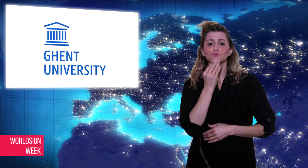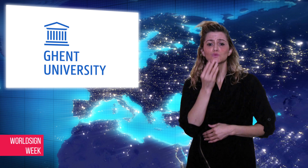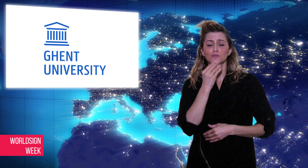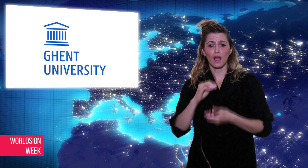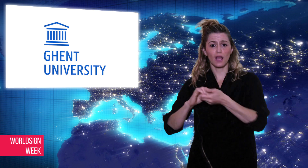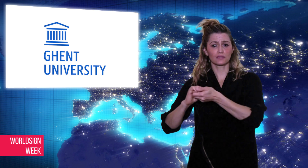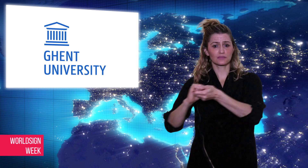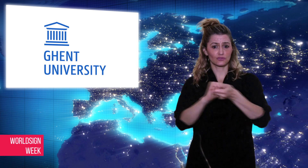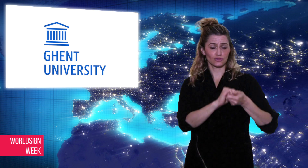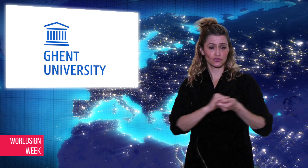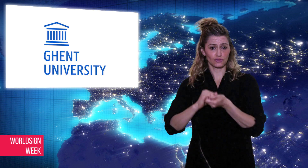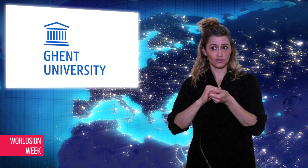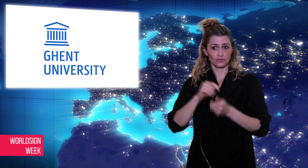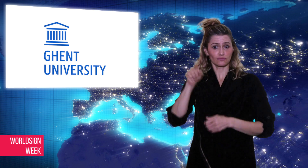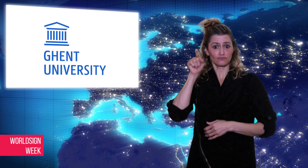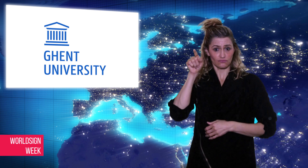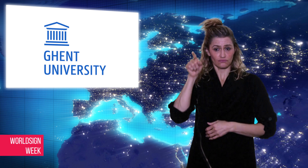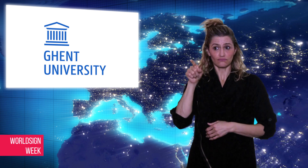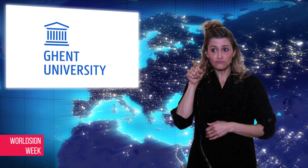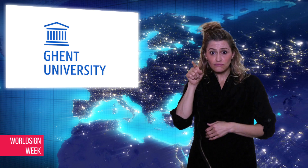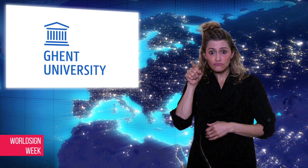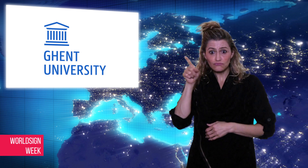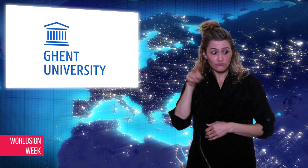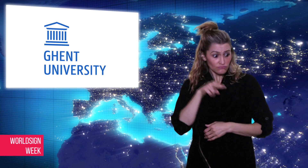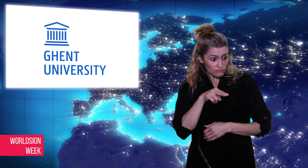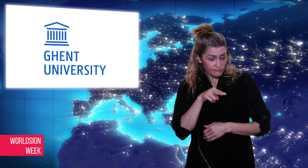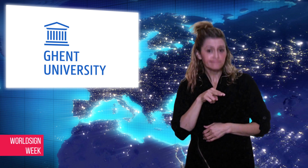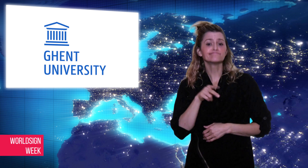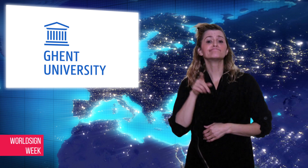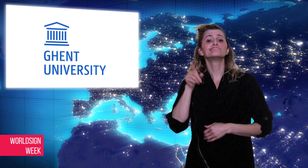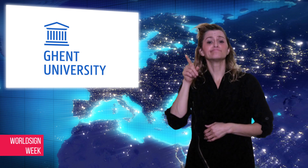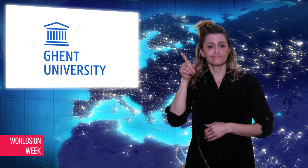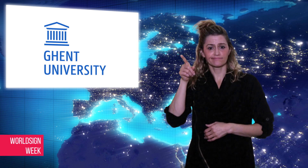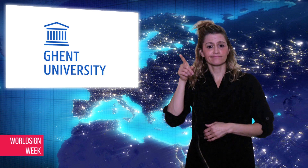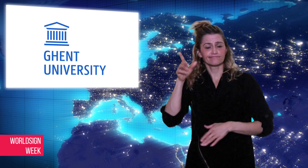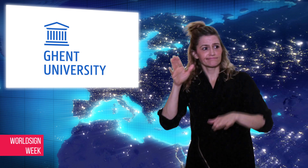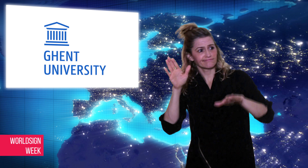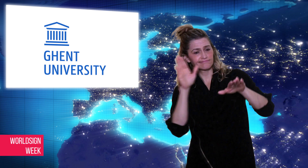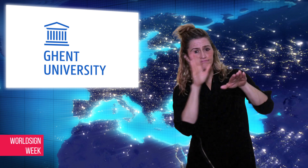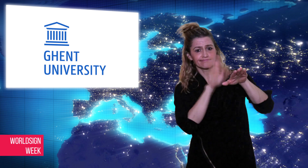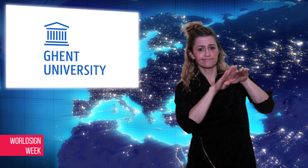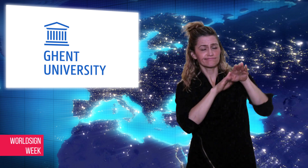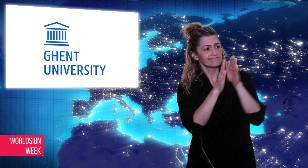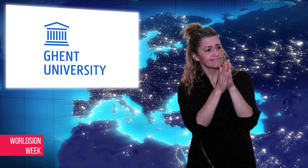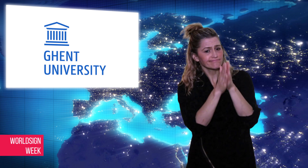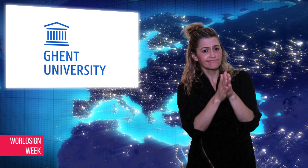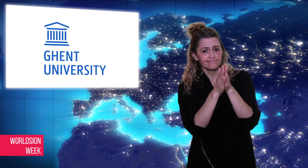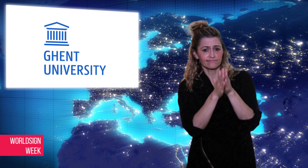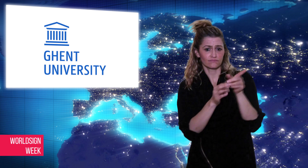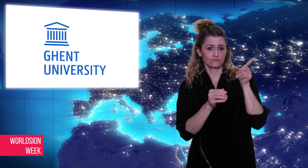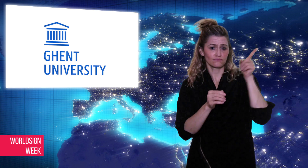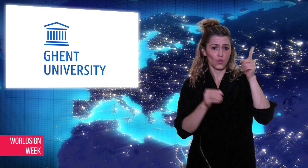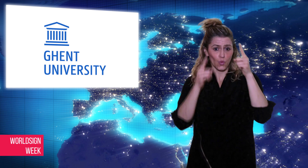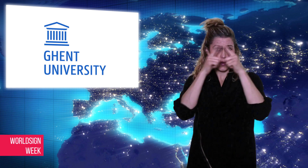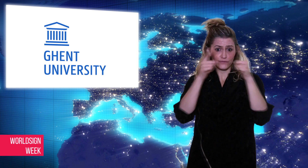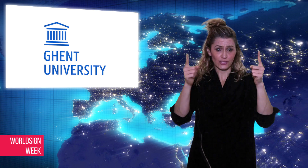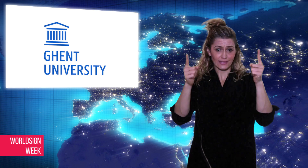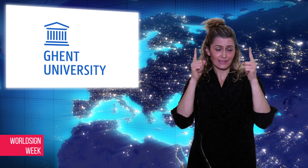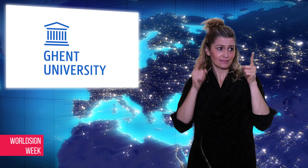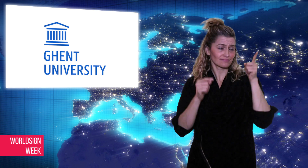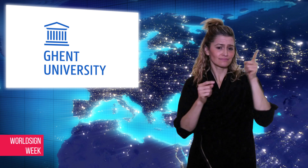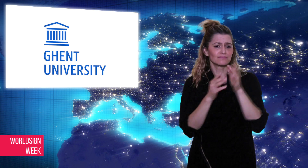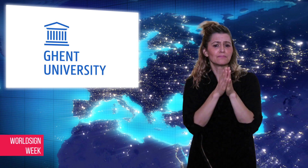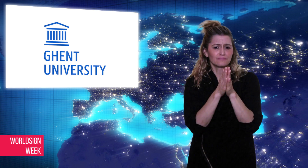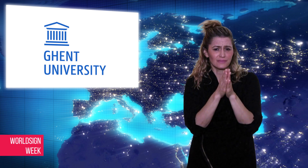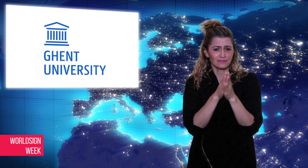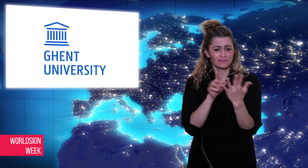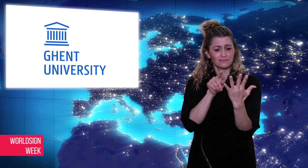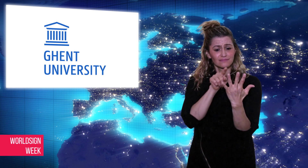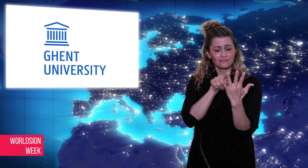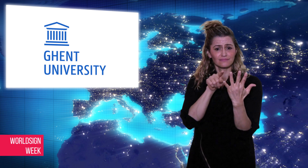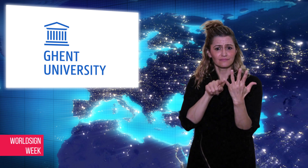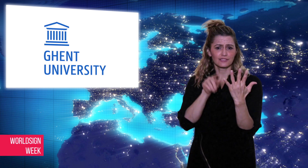They reported it to European Jewish Association